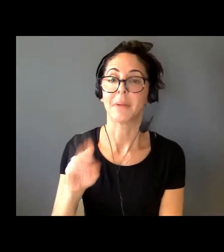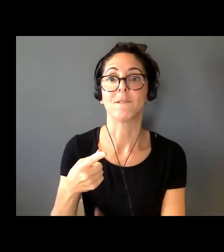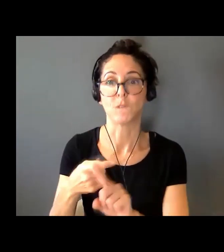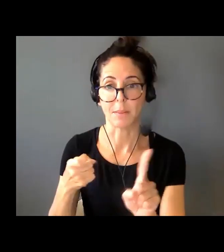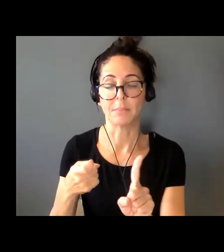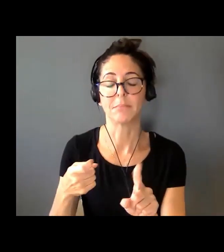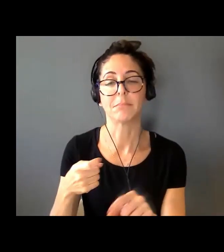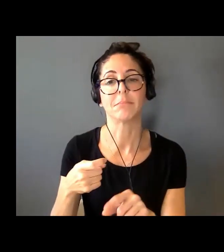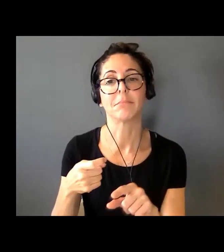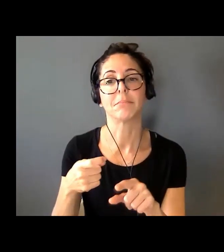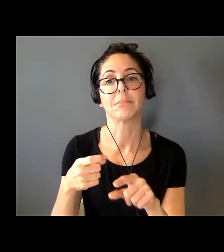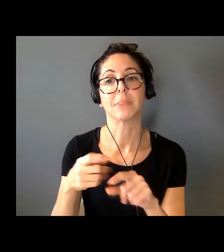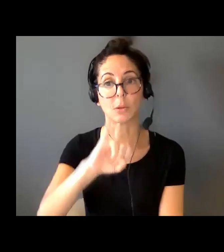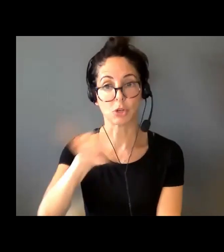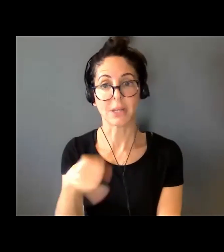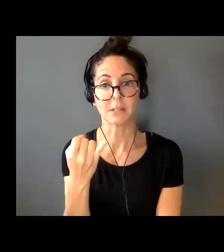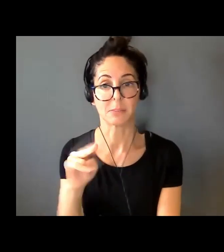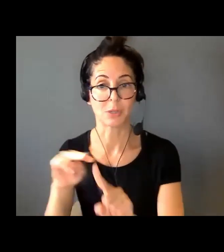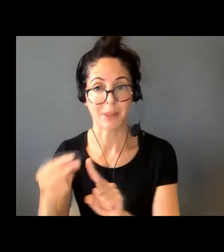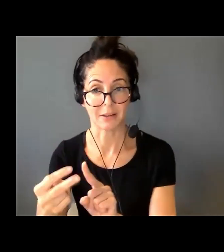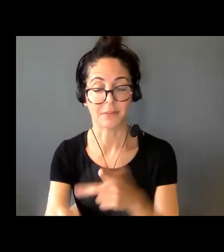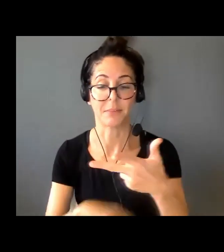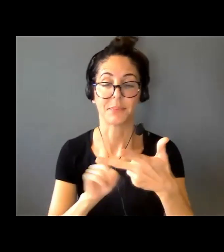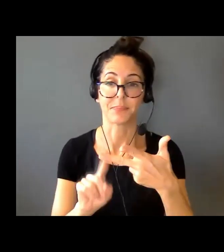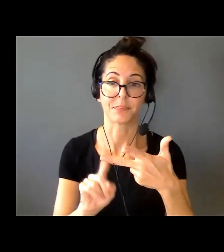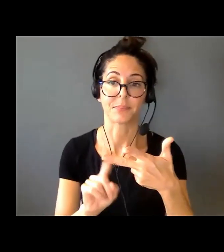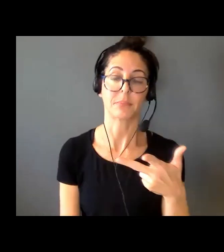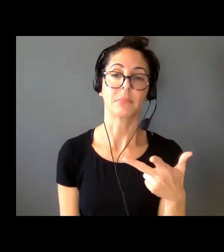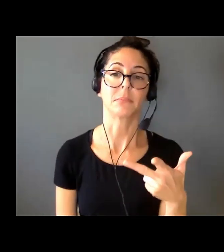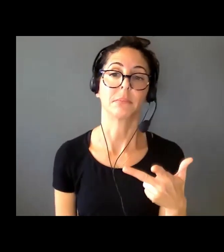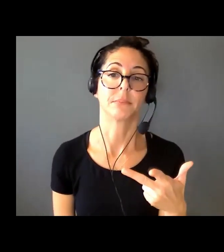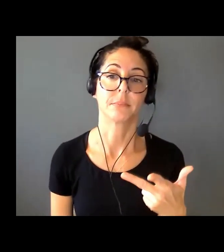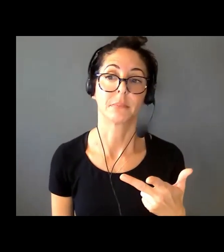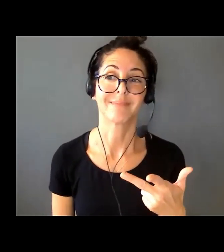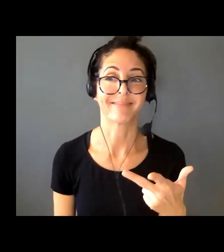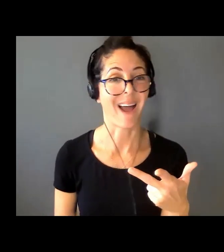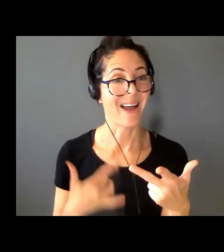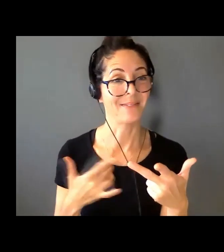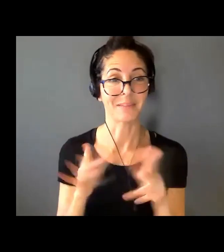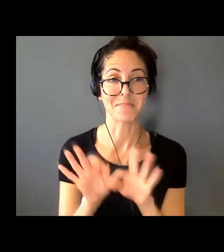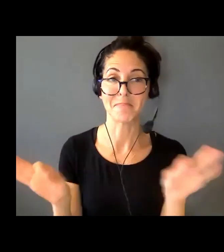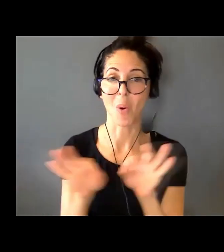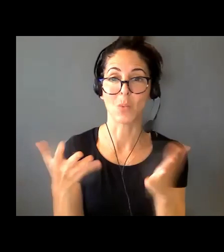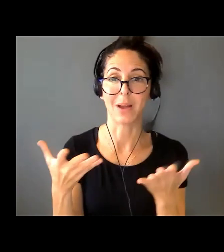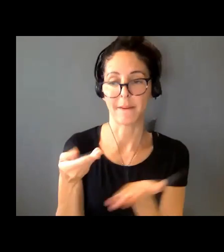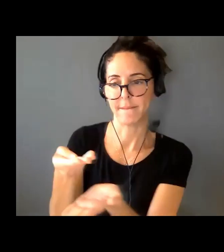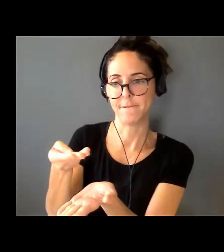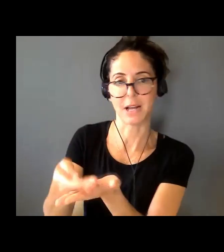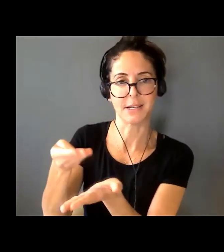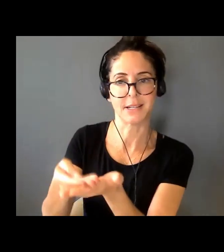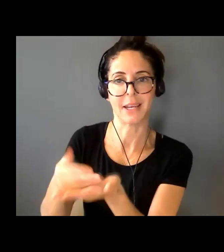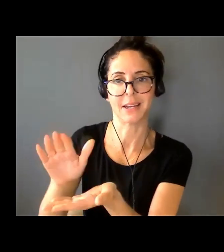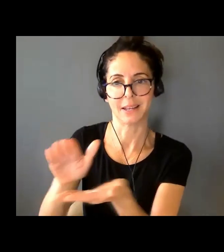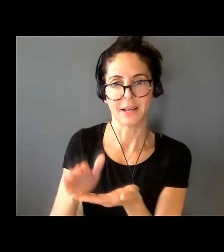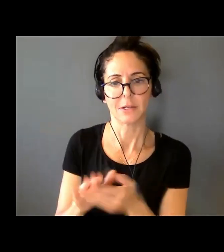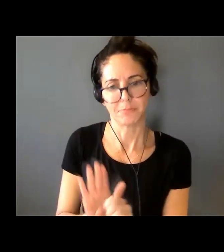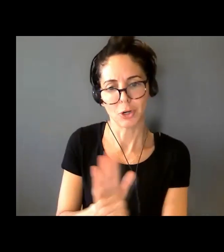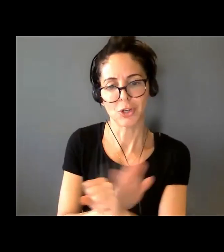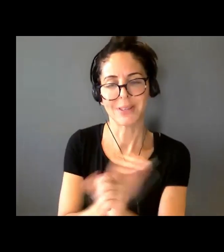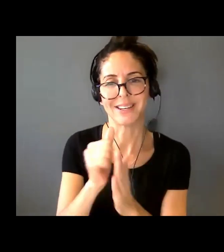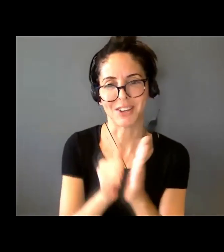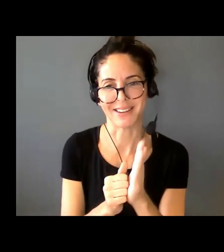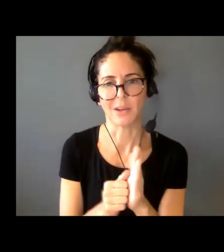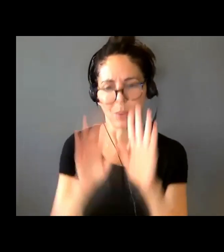Third, I would argue, you know, we need funding to move this agenda that focused on research for us,